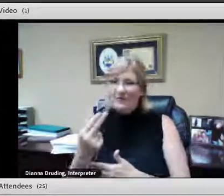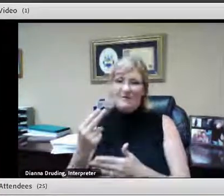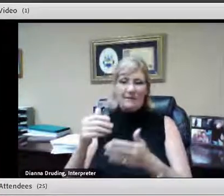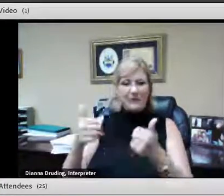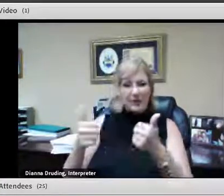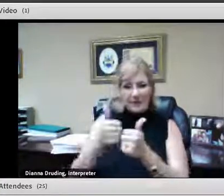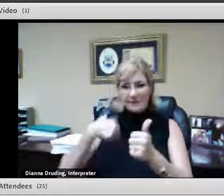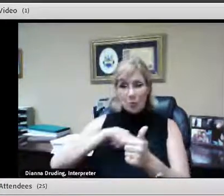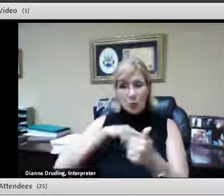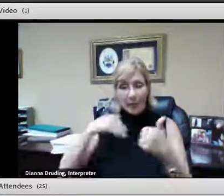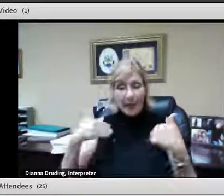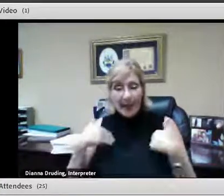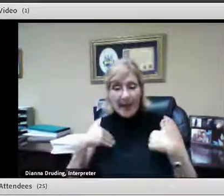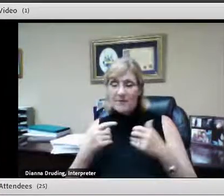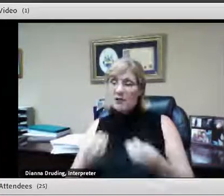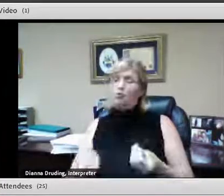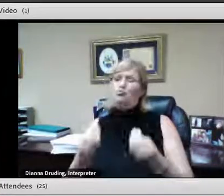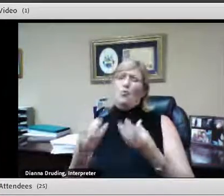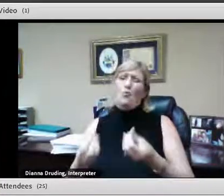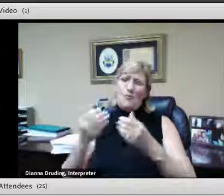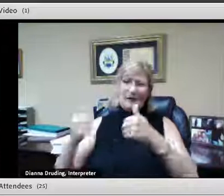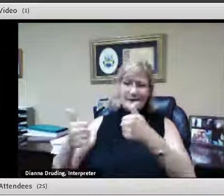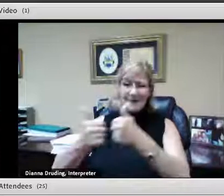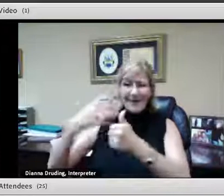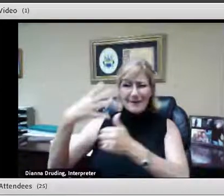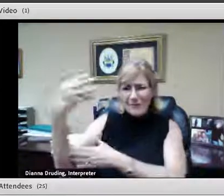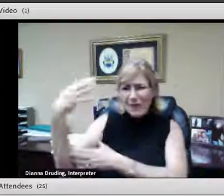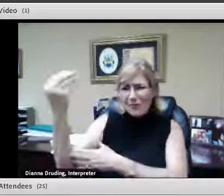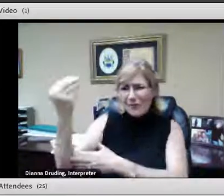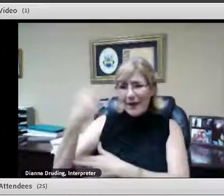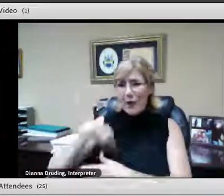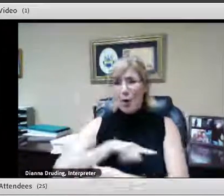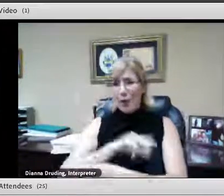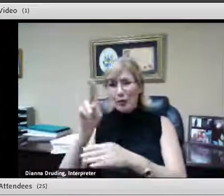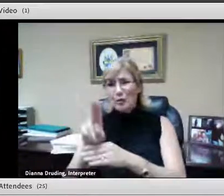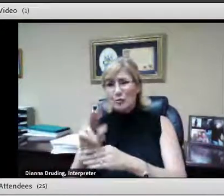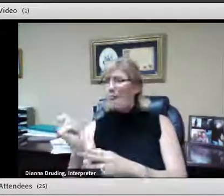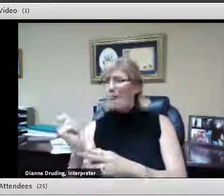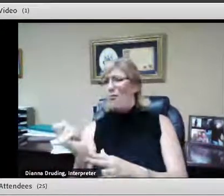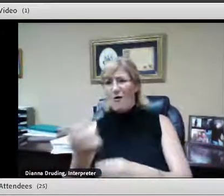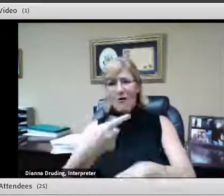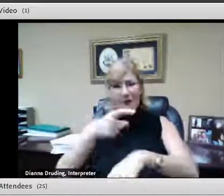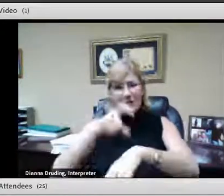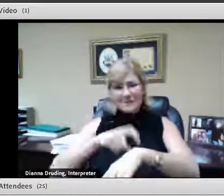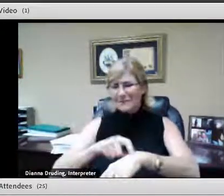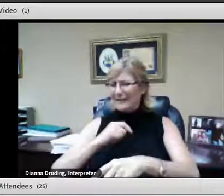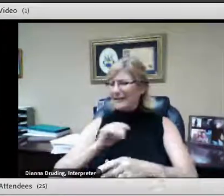There's so many, so many games out there. We use them all the time. I can't emphasize how much they've helped us